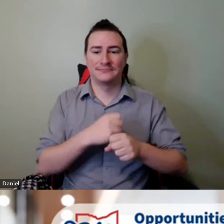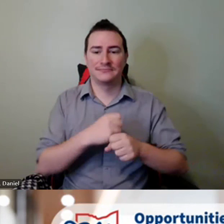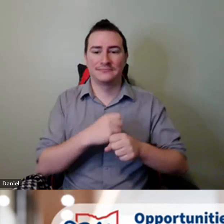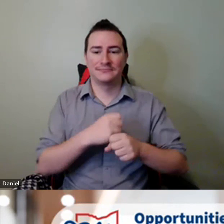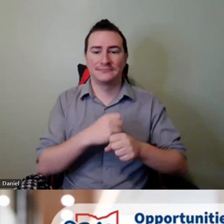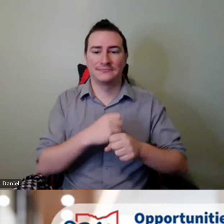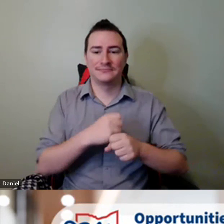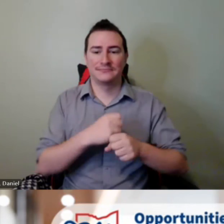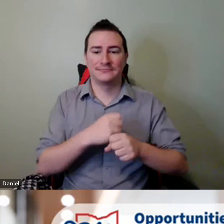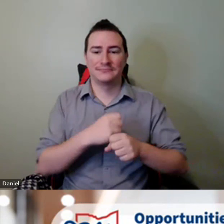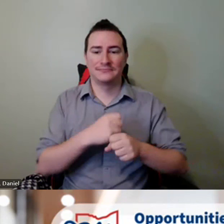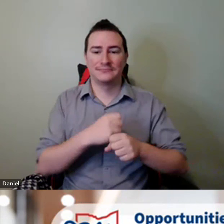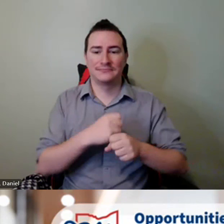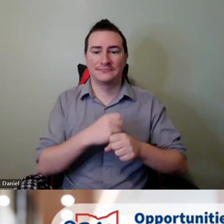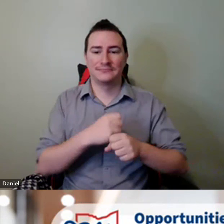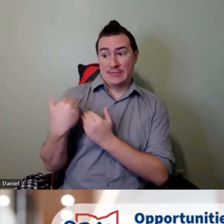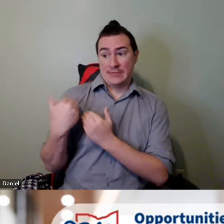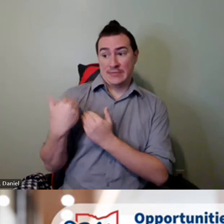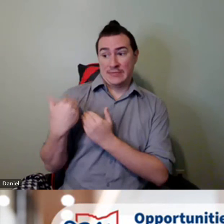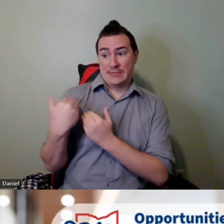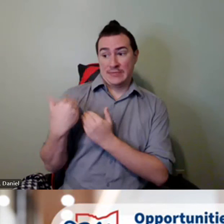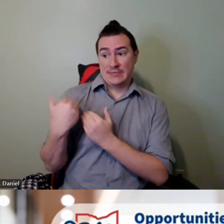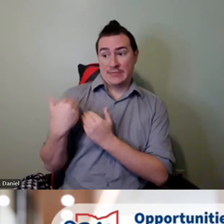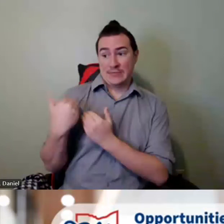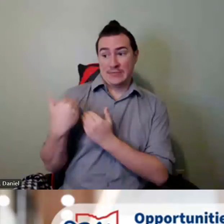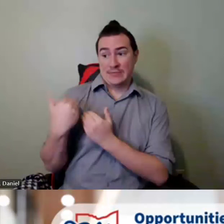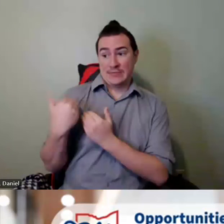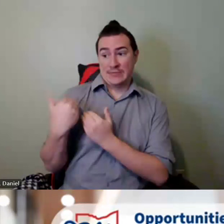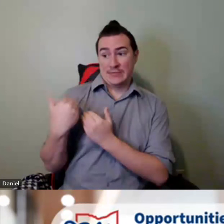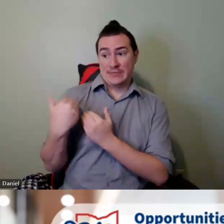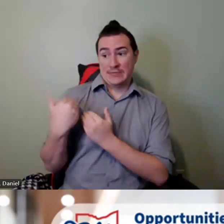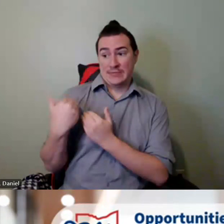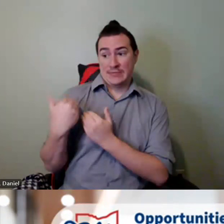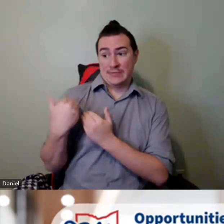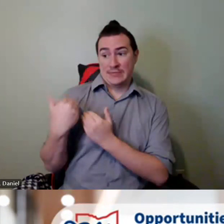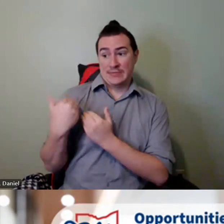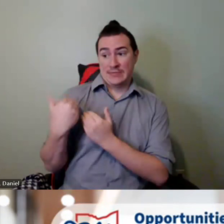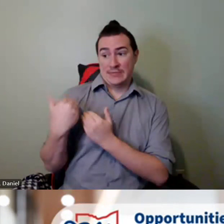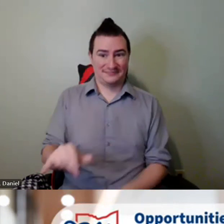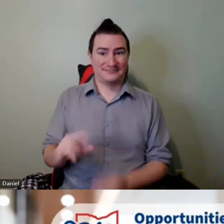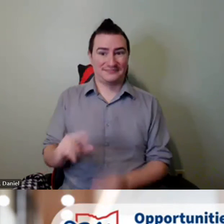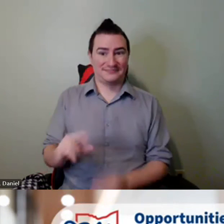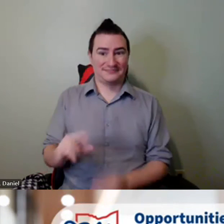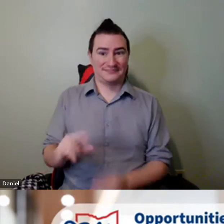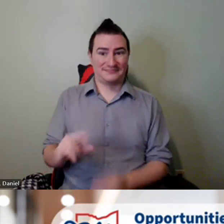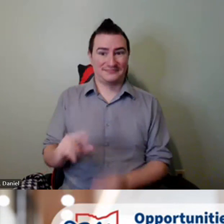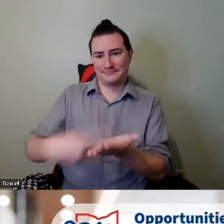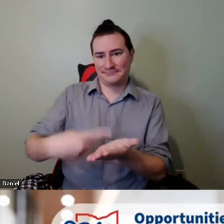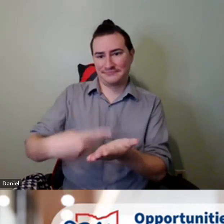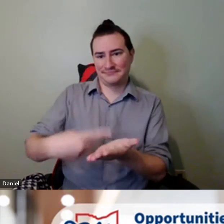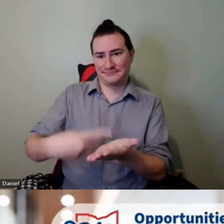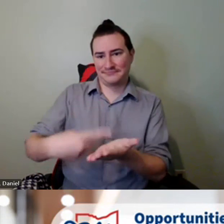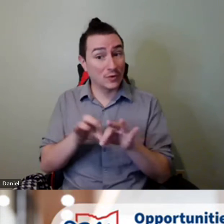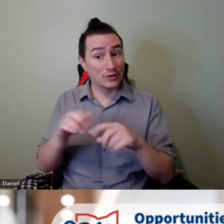of the ADA, and in that we talk about how it's important to train them to recognize a request for an accommodation,